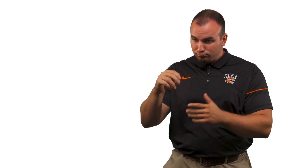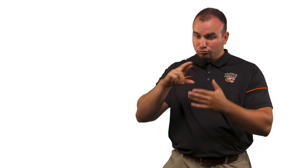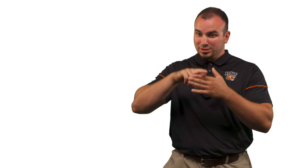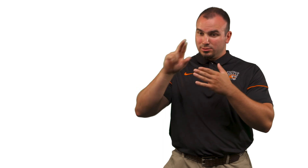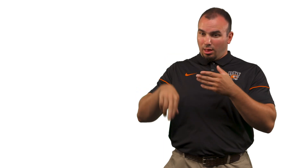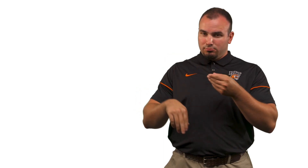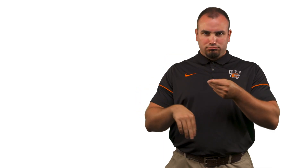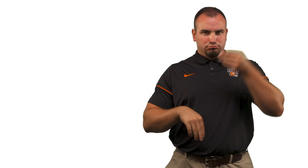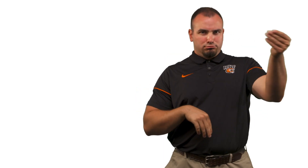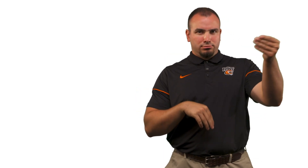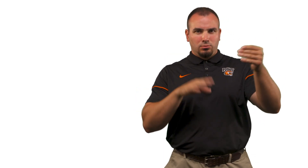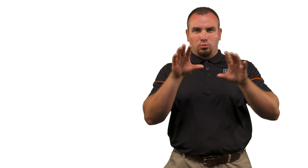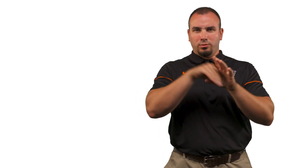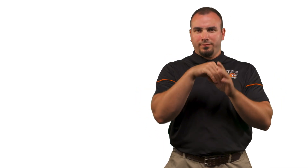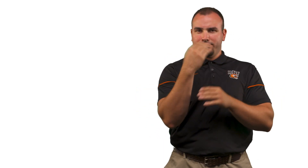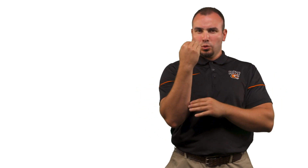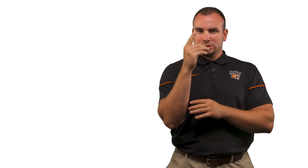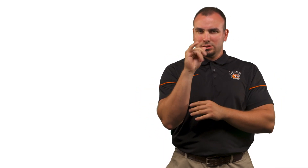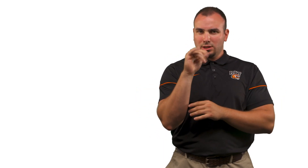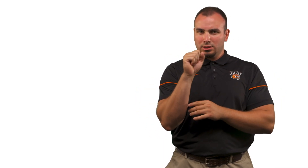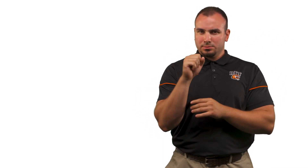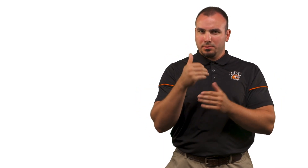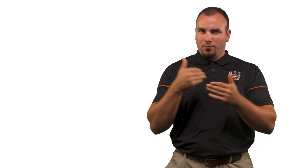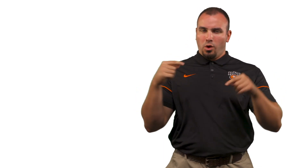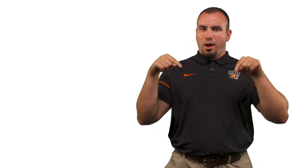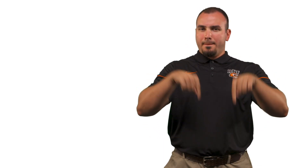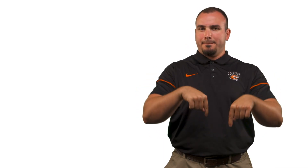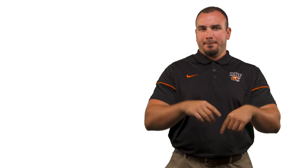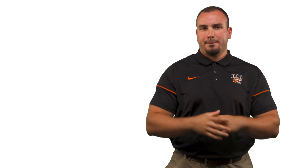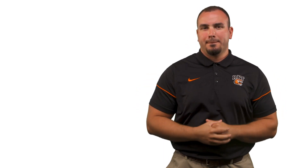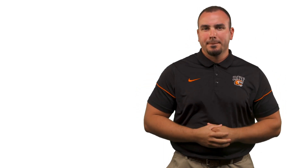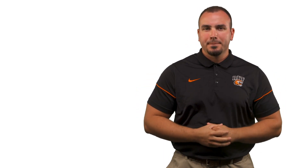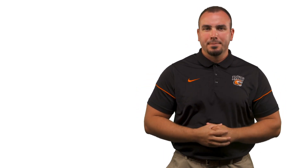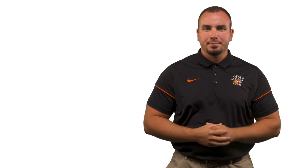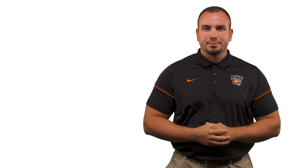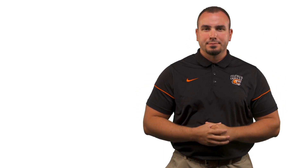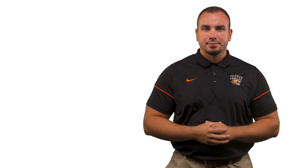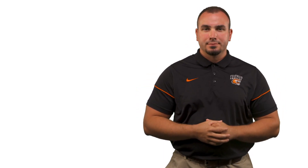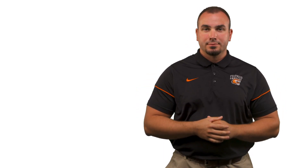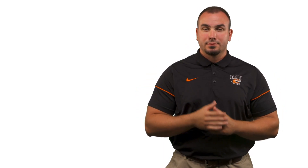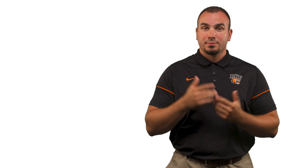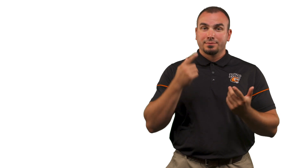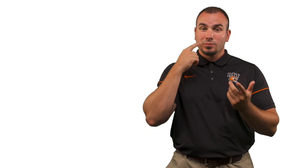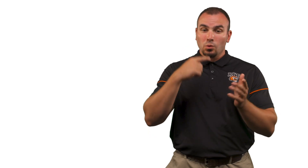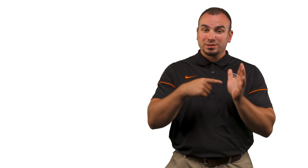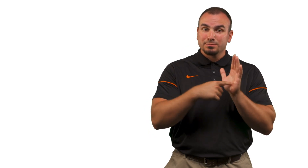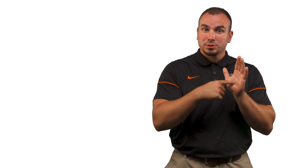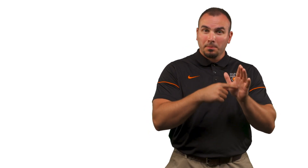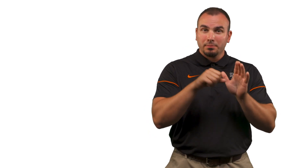submitted within 14 days of returning to campus.